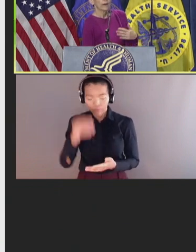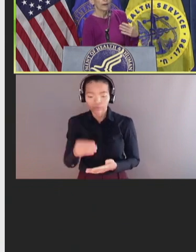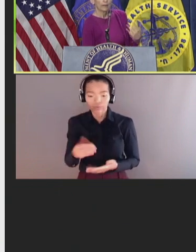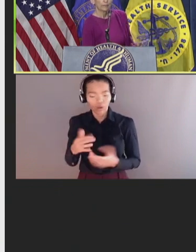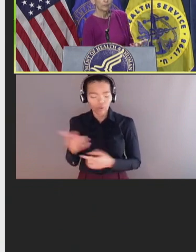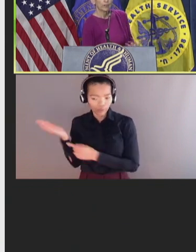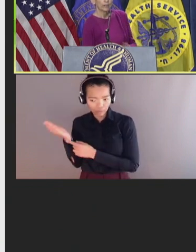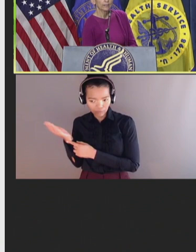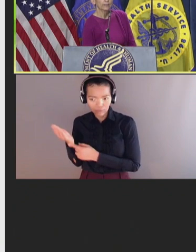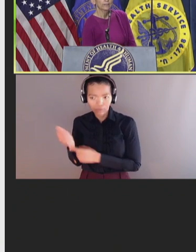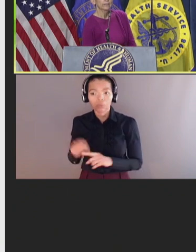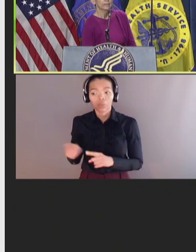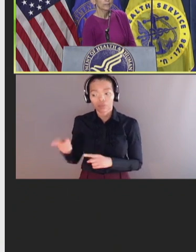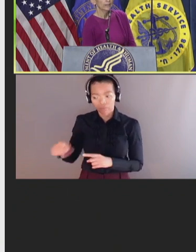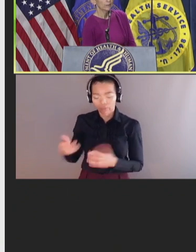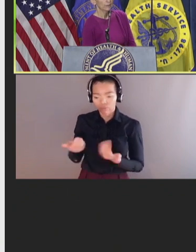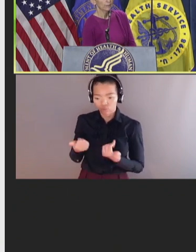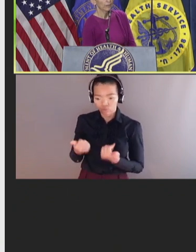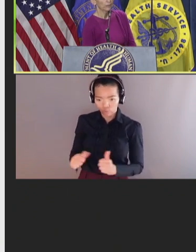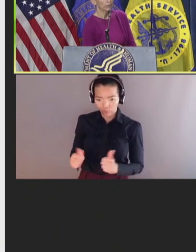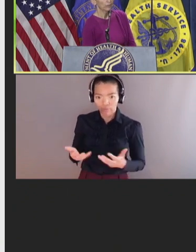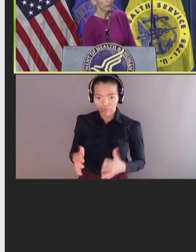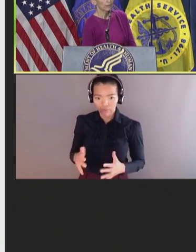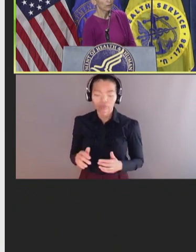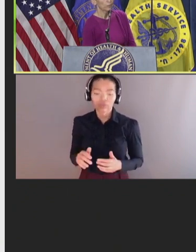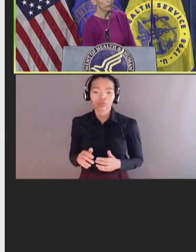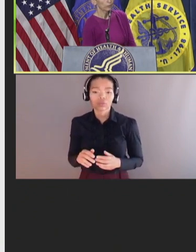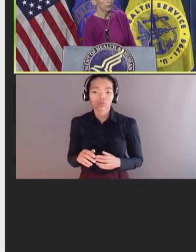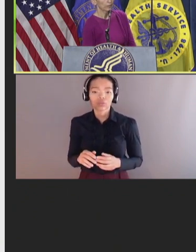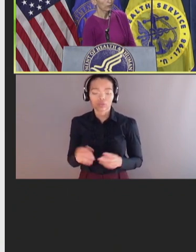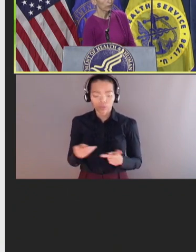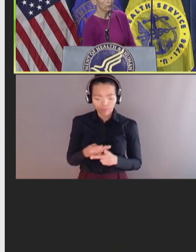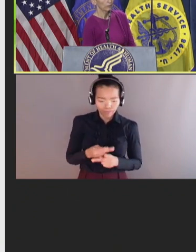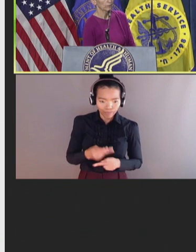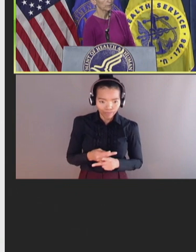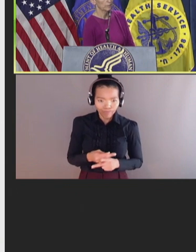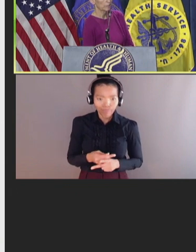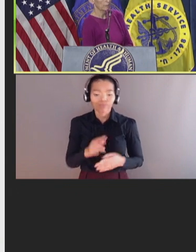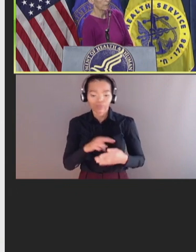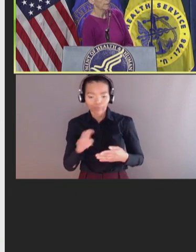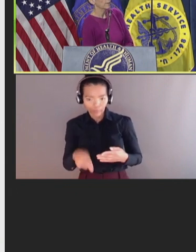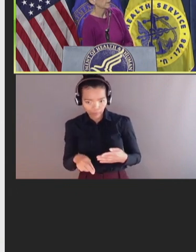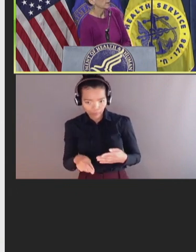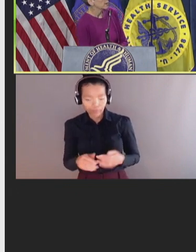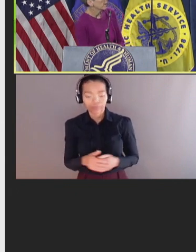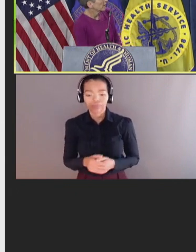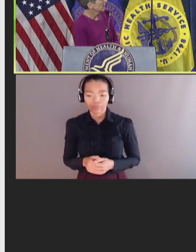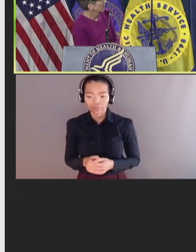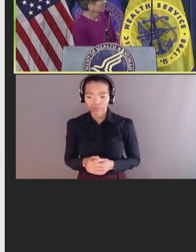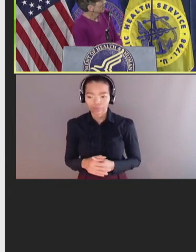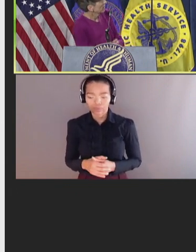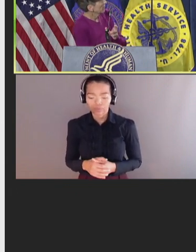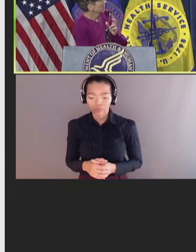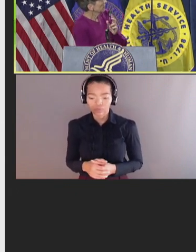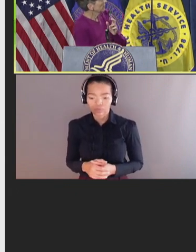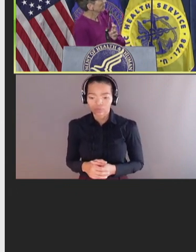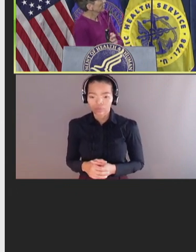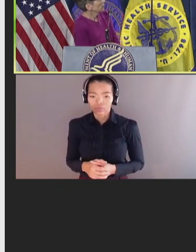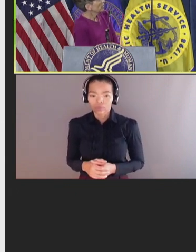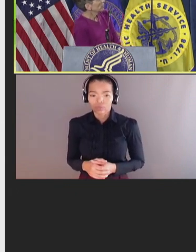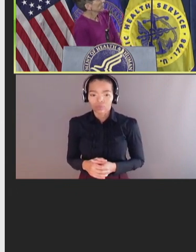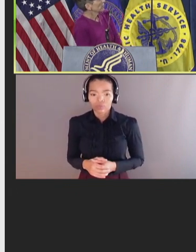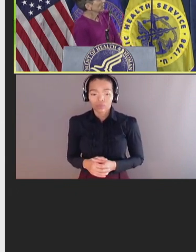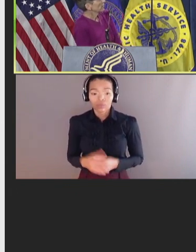have tried measuring these outputs and outcomes? Effective valuations of vaccine